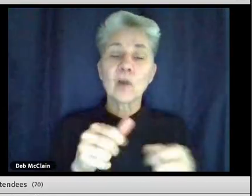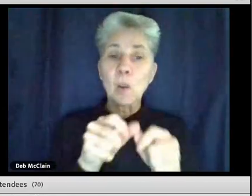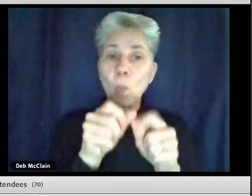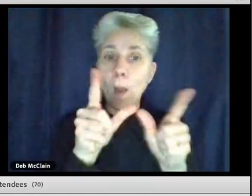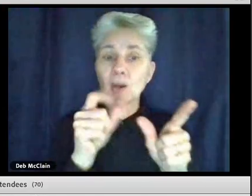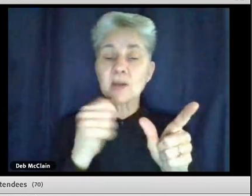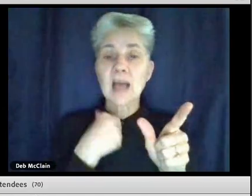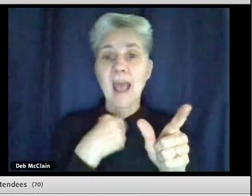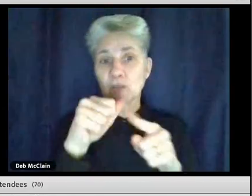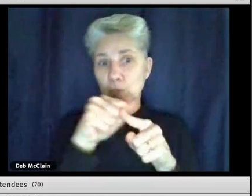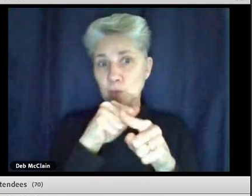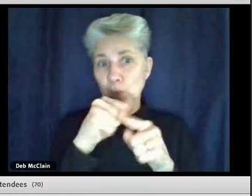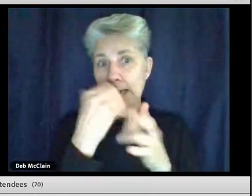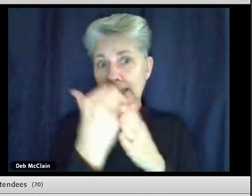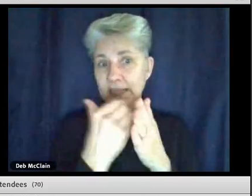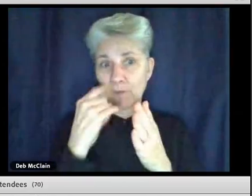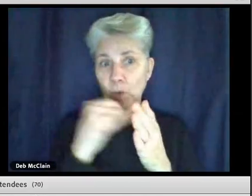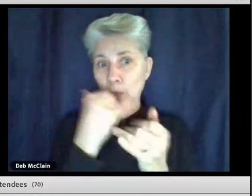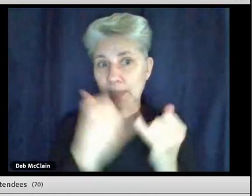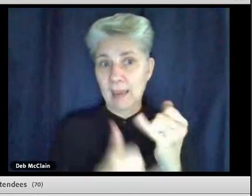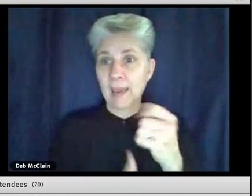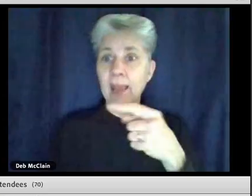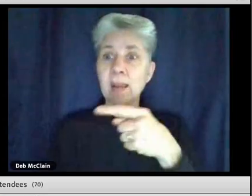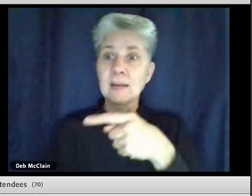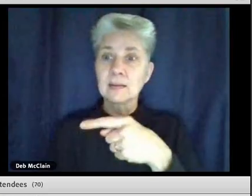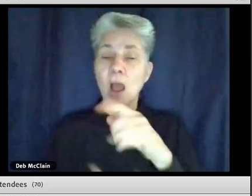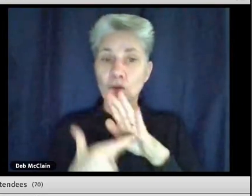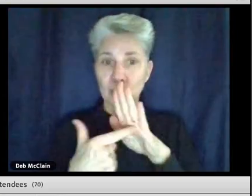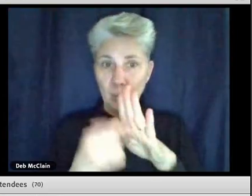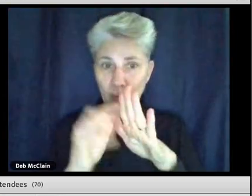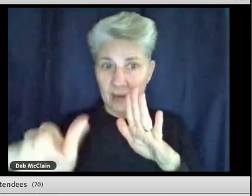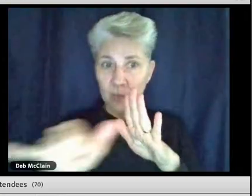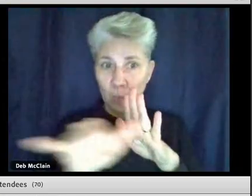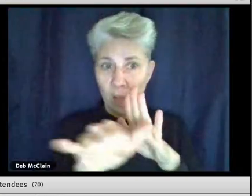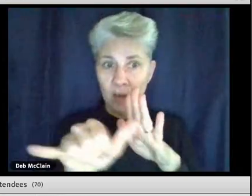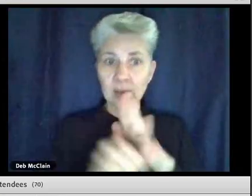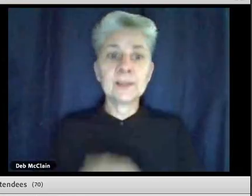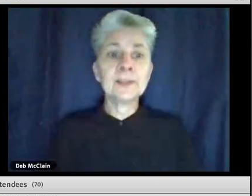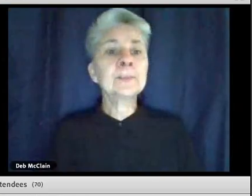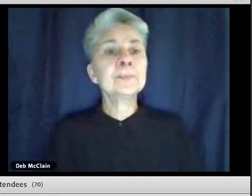some free webinars, and I've got some training listed for you at the end. I'll show you that.